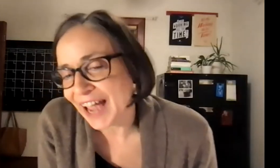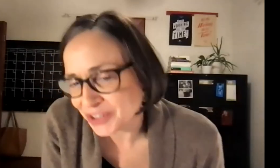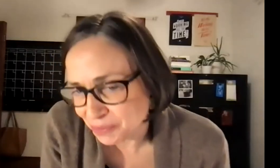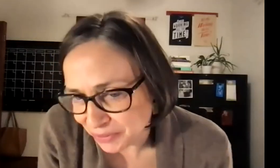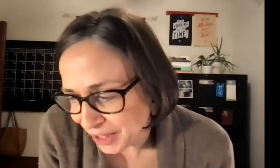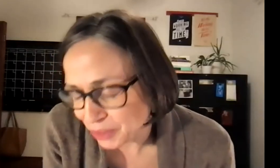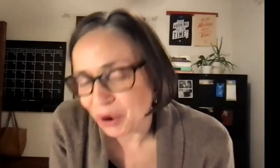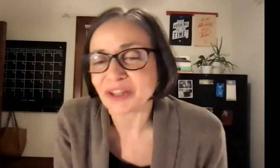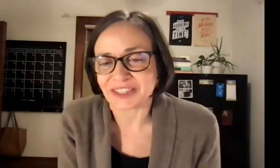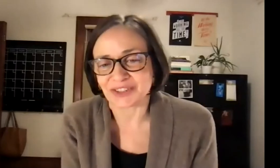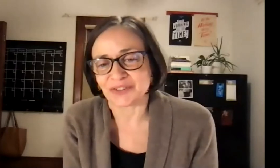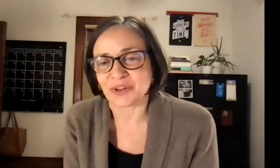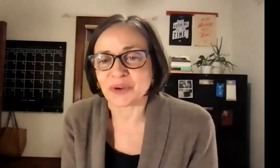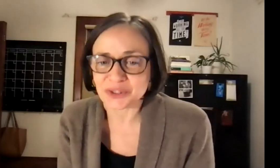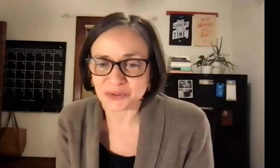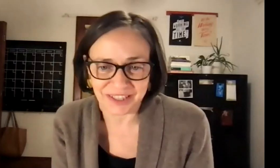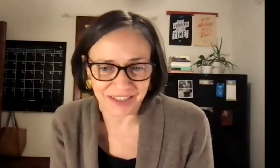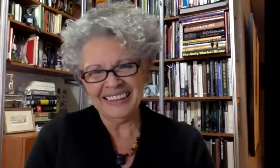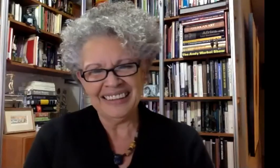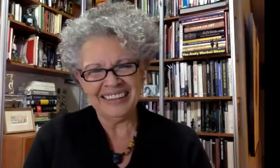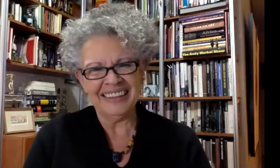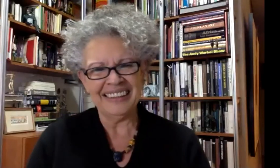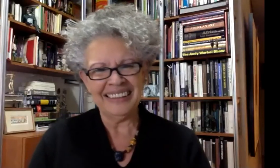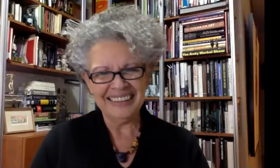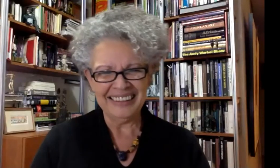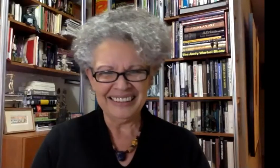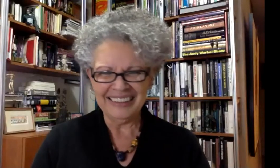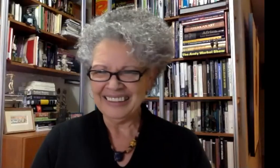think that are there, I mean, you maybe don't have that change but I wonder if there's things